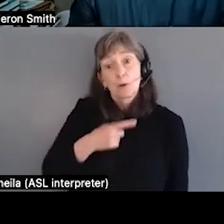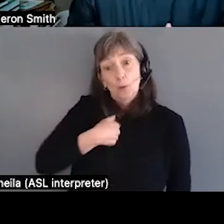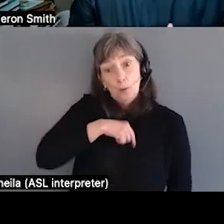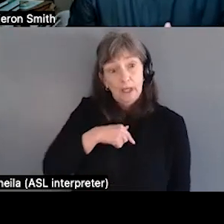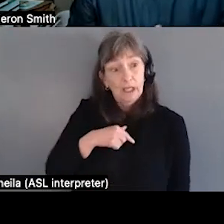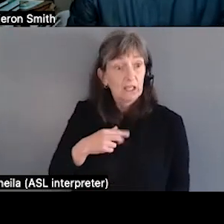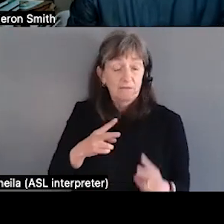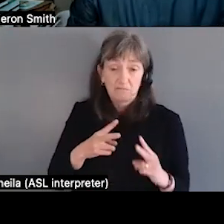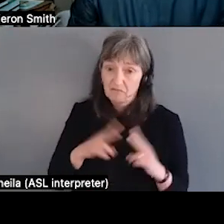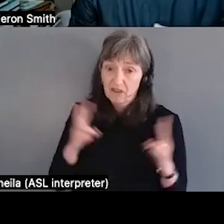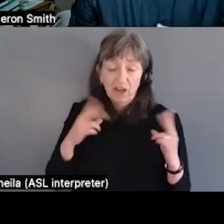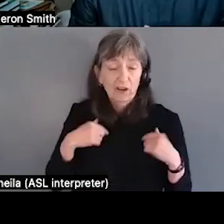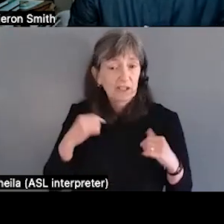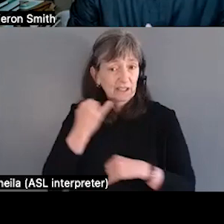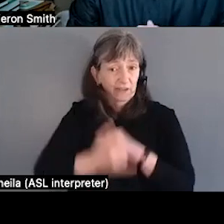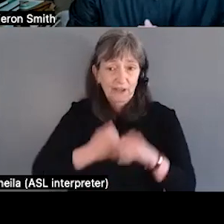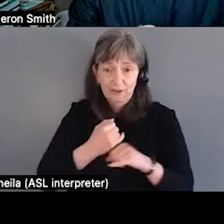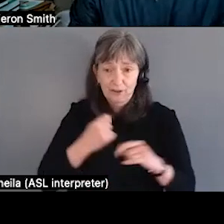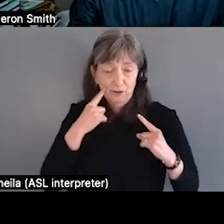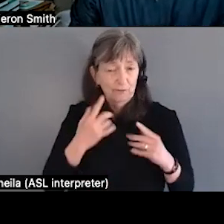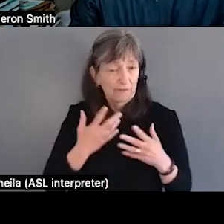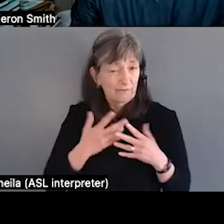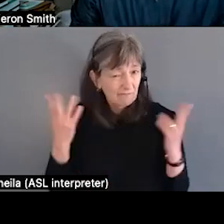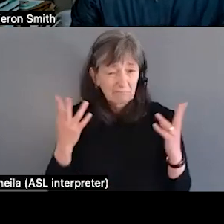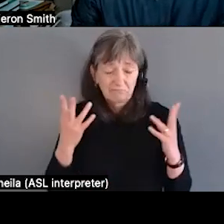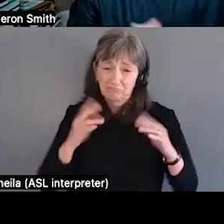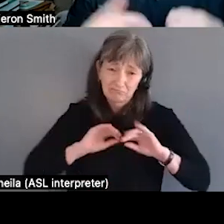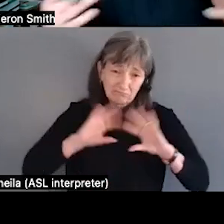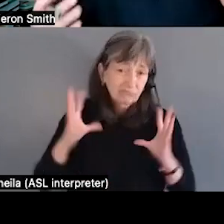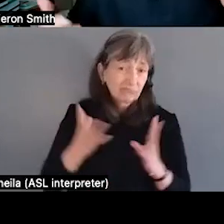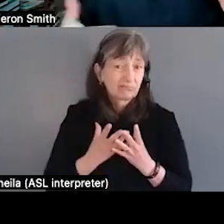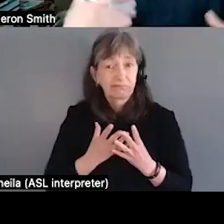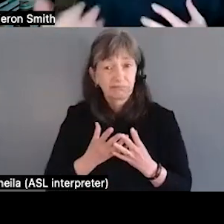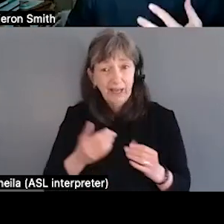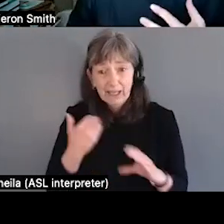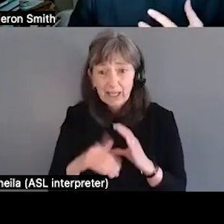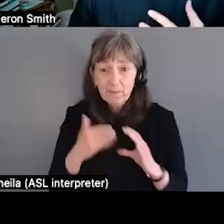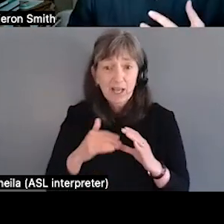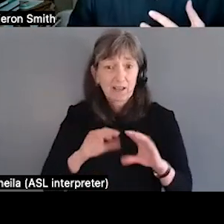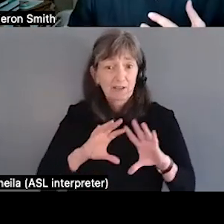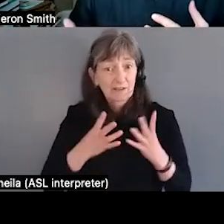on Blackwell's and, you know, sign up to our emails and you'll get a sense of that, I think.